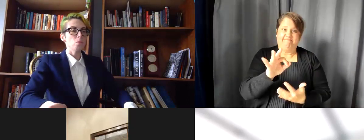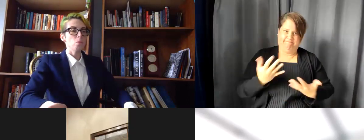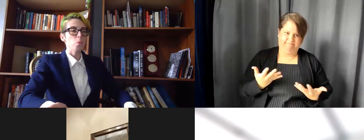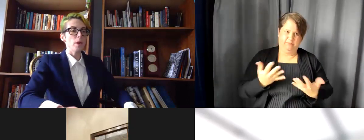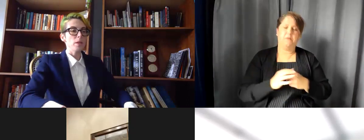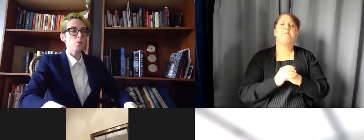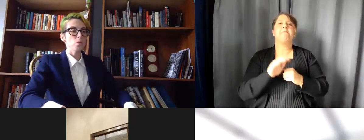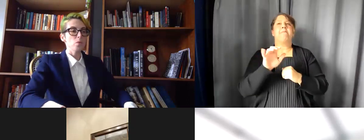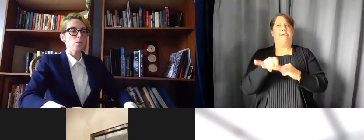Farrah Garland: when